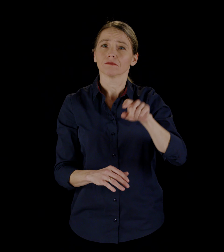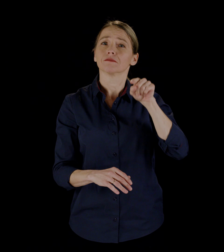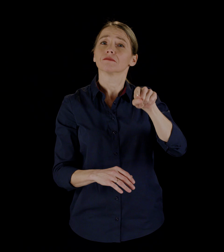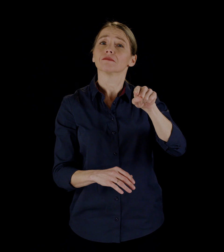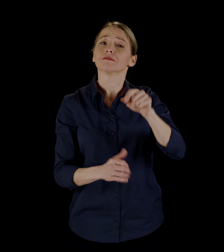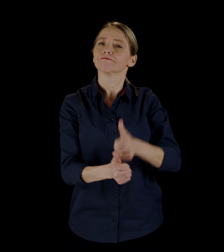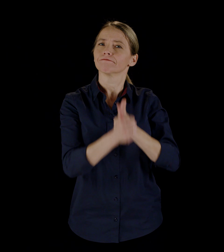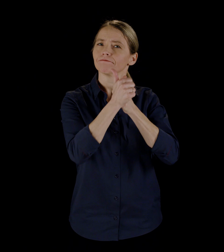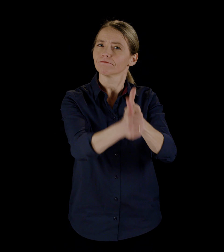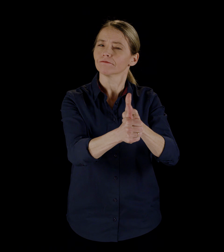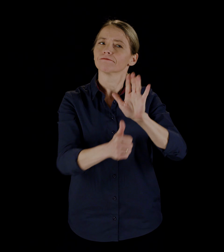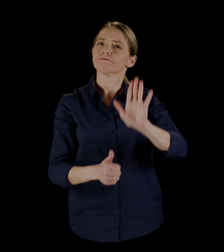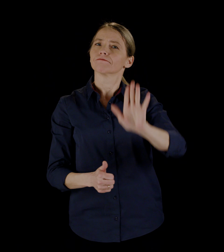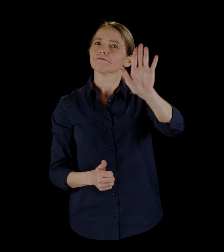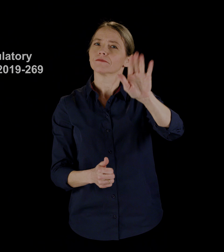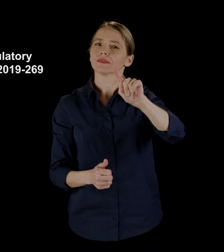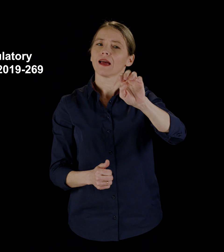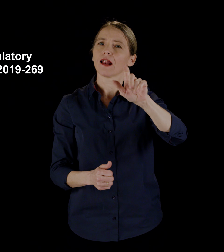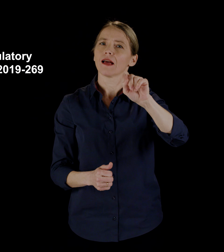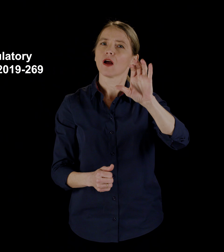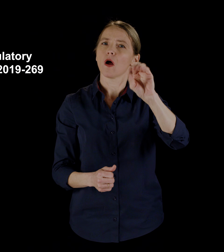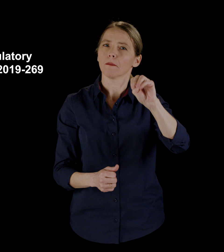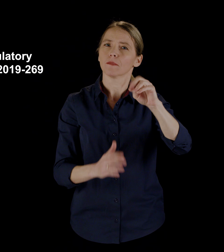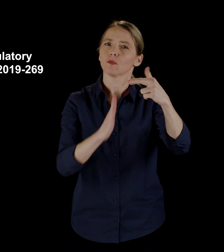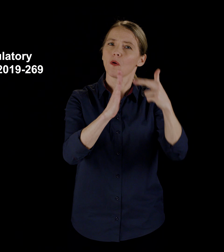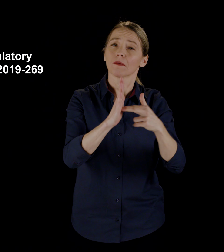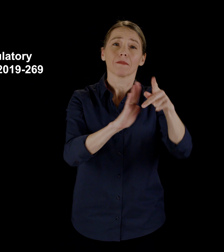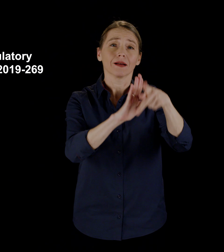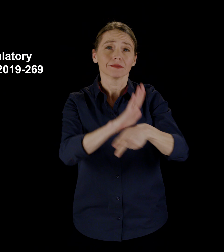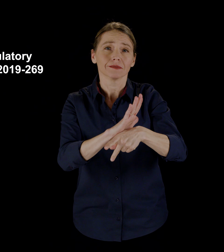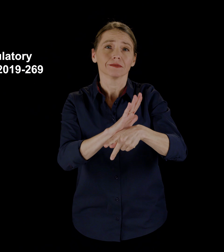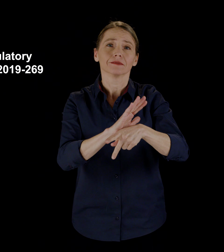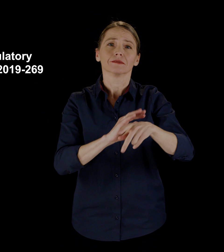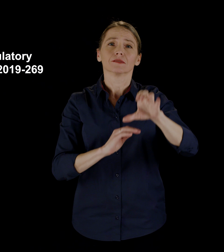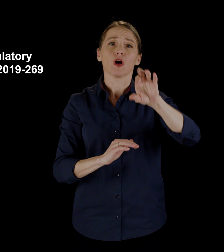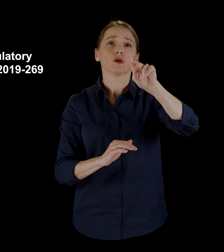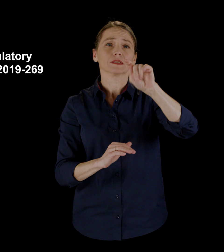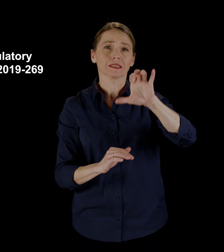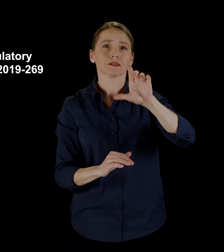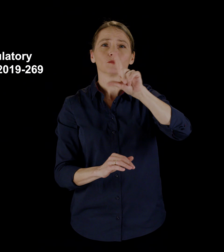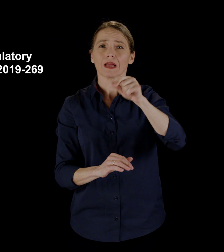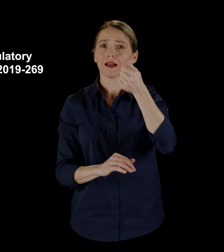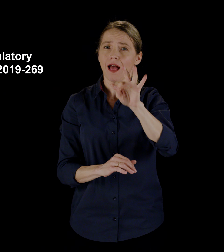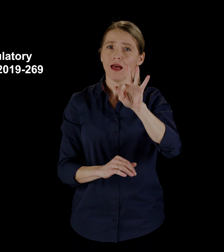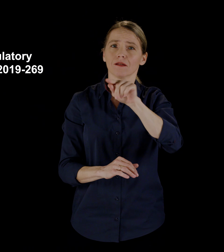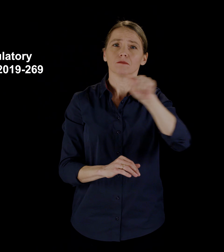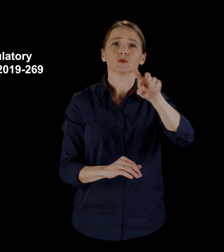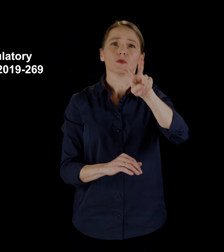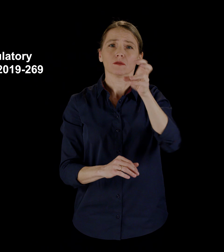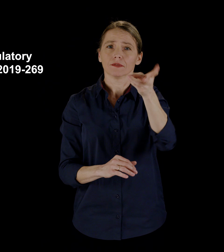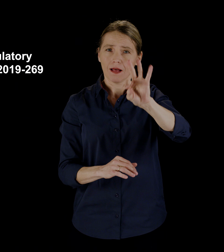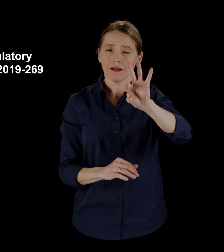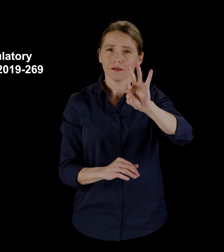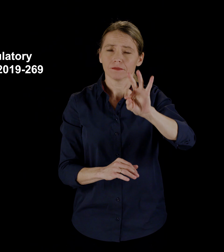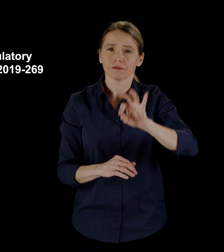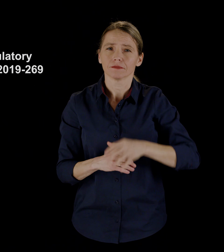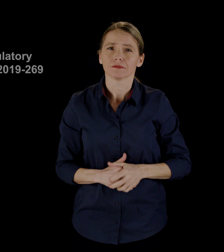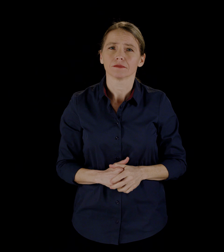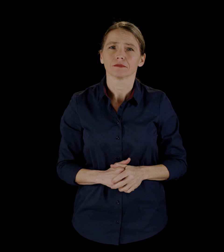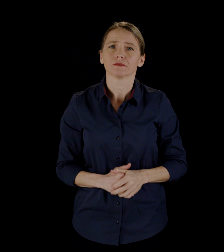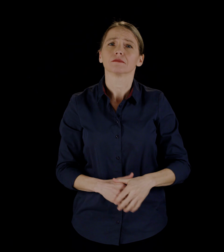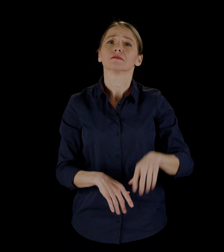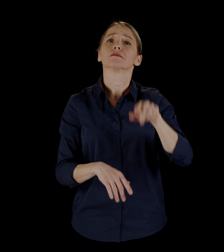Internet Code, which is based on Telecom Regulatory Policy CRTC 2019-269.